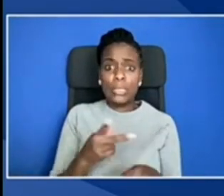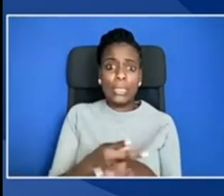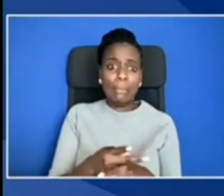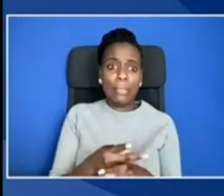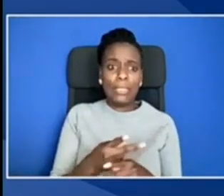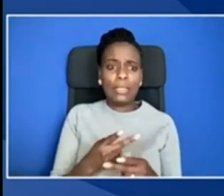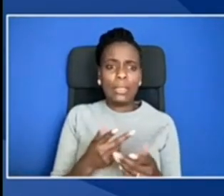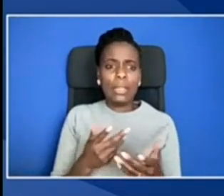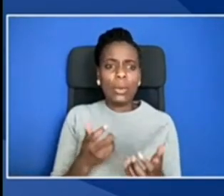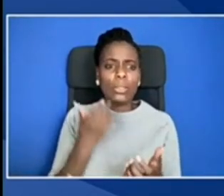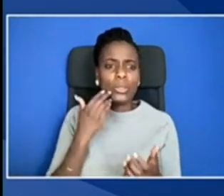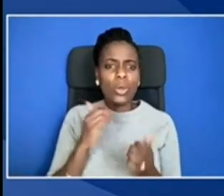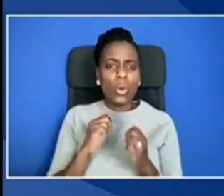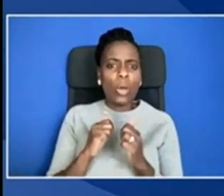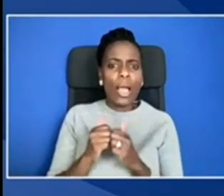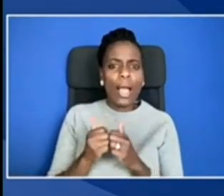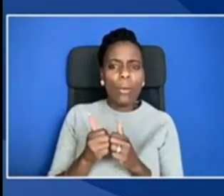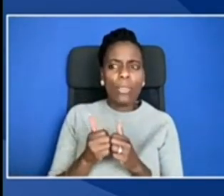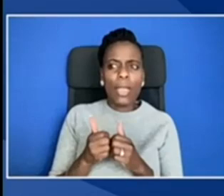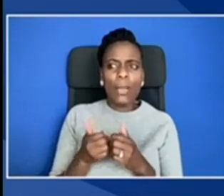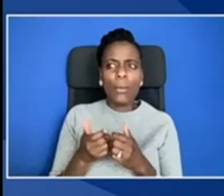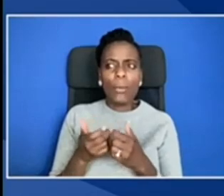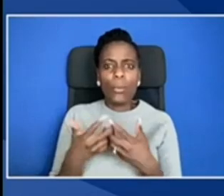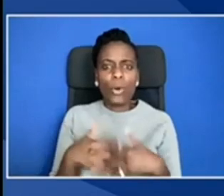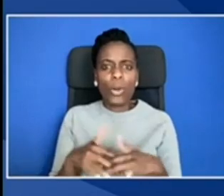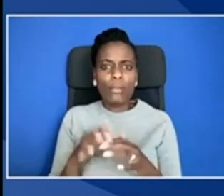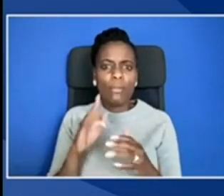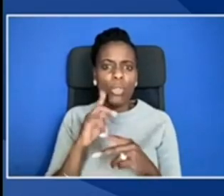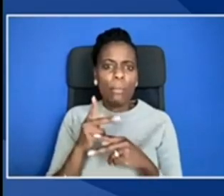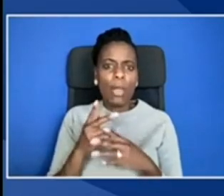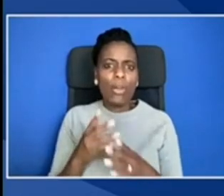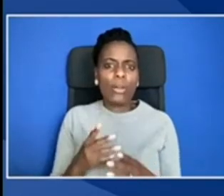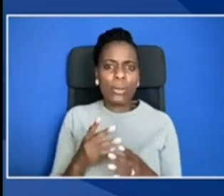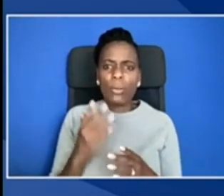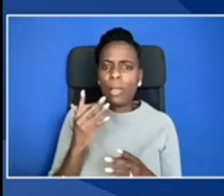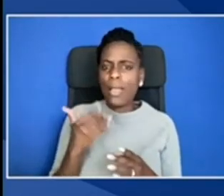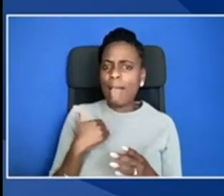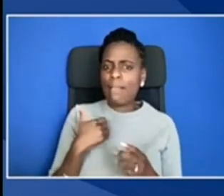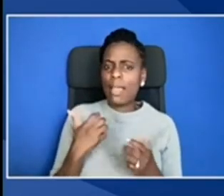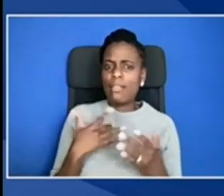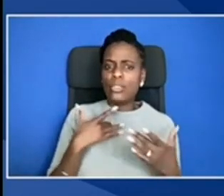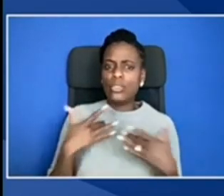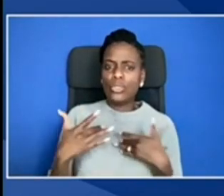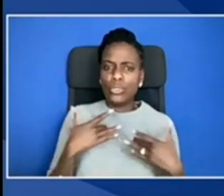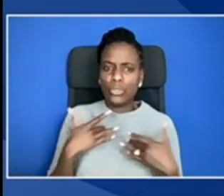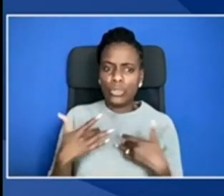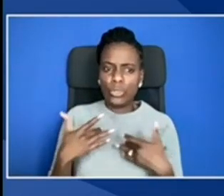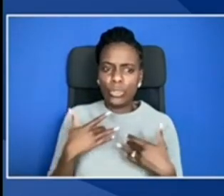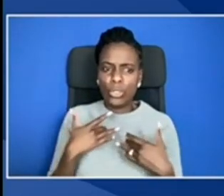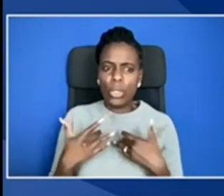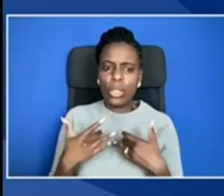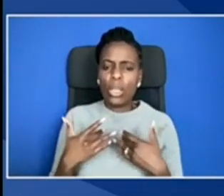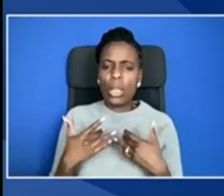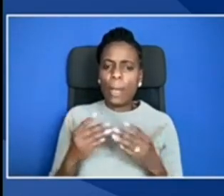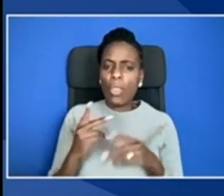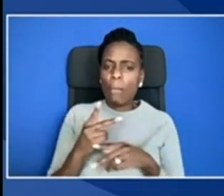would play out from the borrower's perspective, nuts and bolts, because I have a lot of concerns about putting the borrower in essentially trying to make an impossible choice and Tamy, I understand